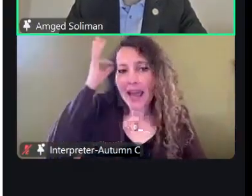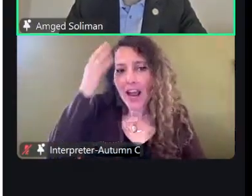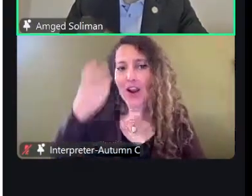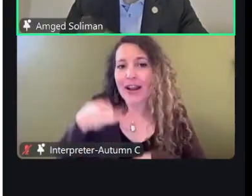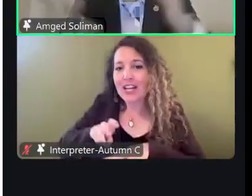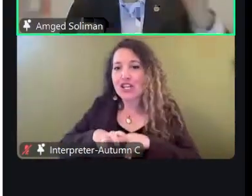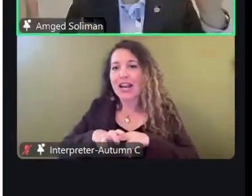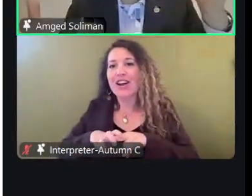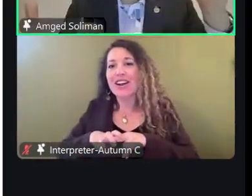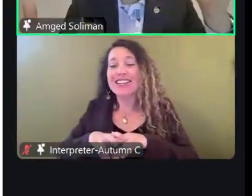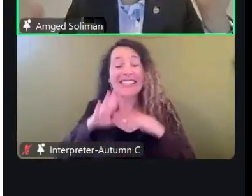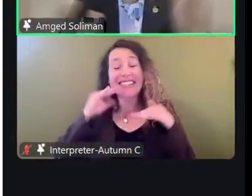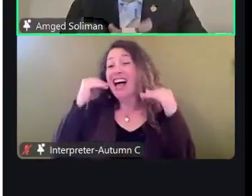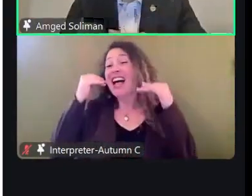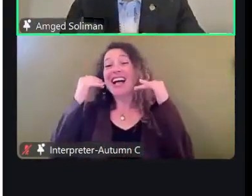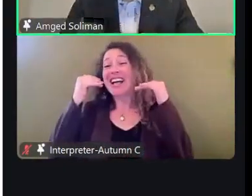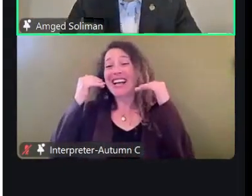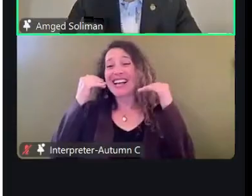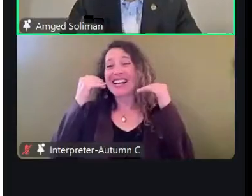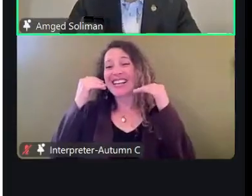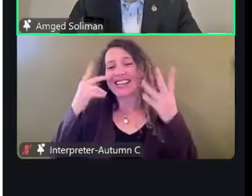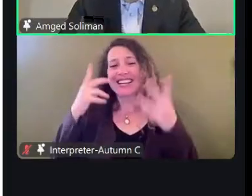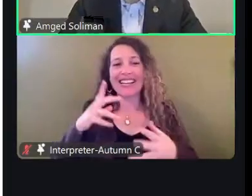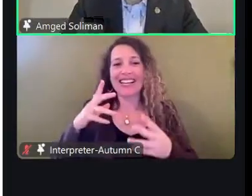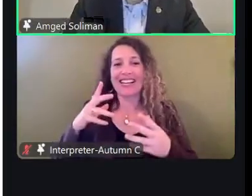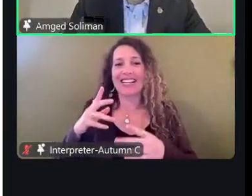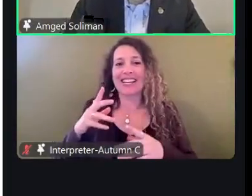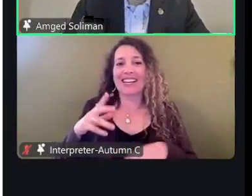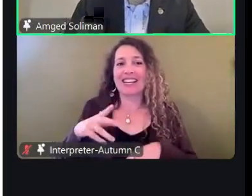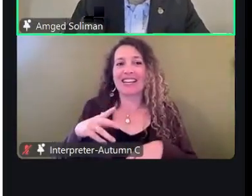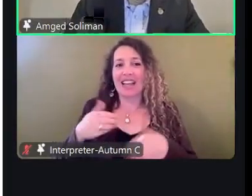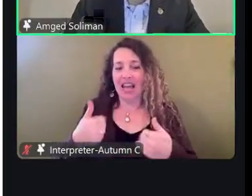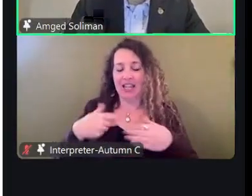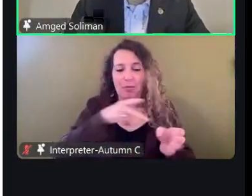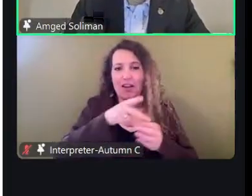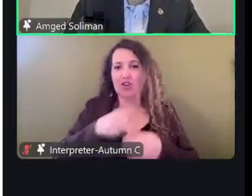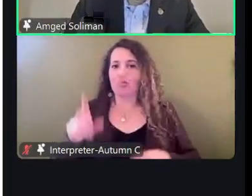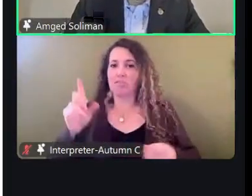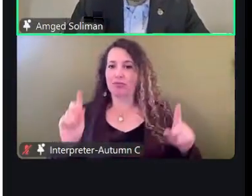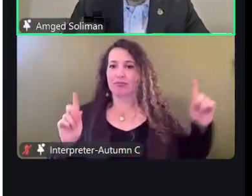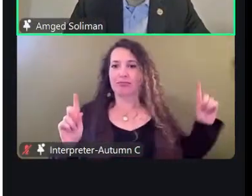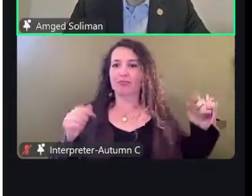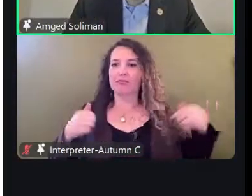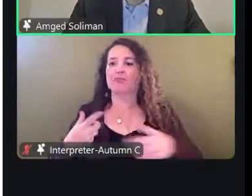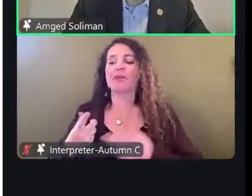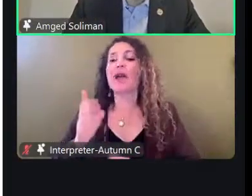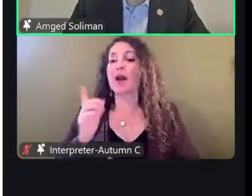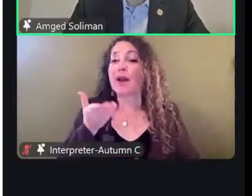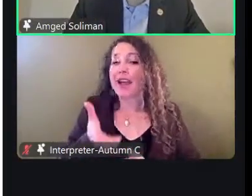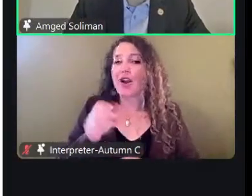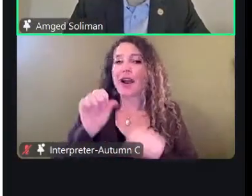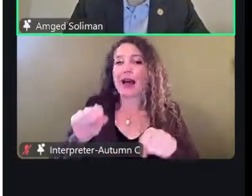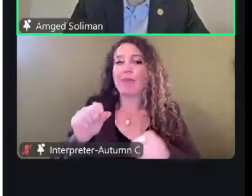um all smiles surrounded by uh the professionals that were able to treat her. So things can